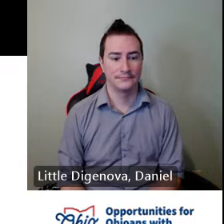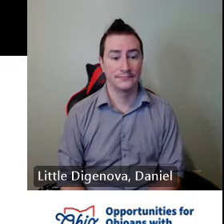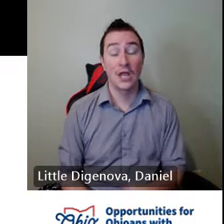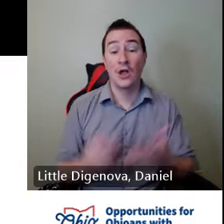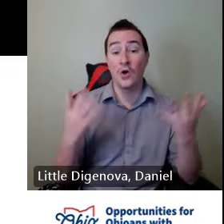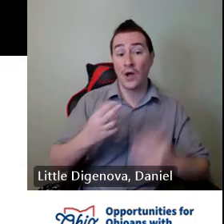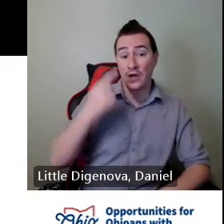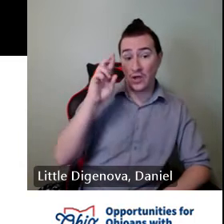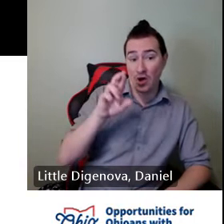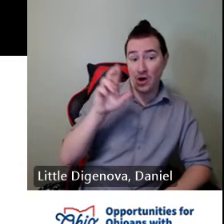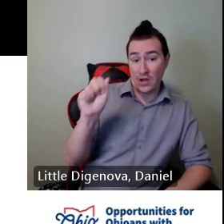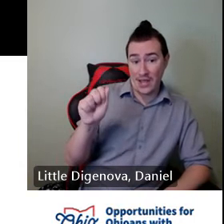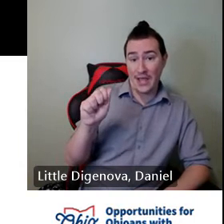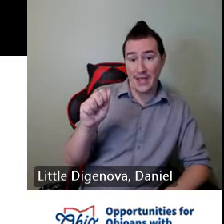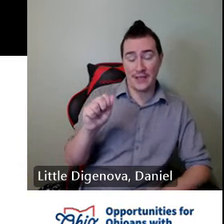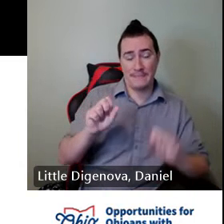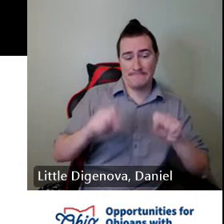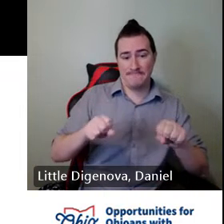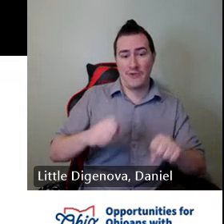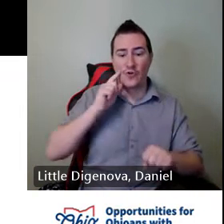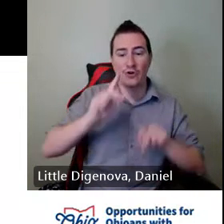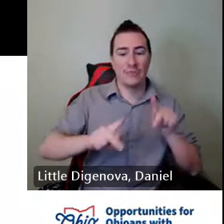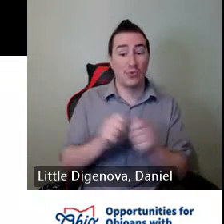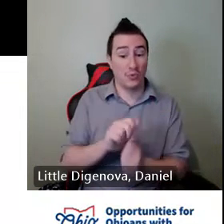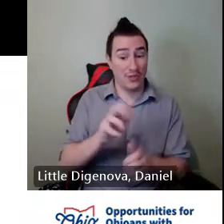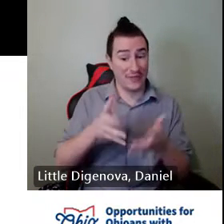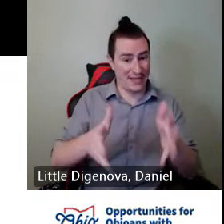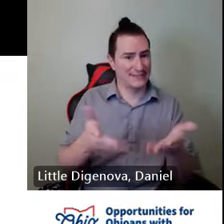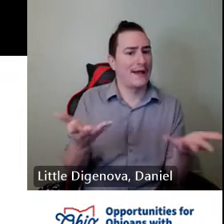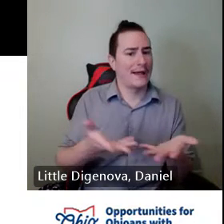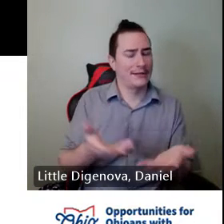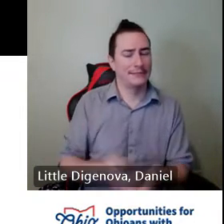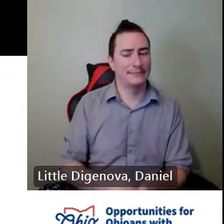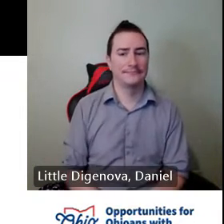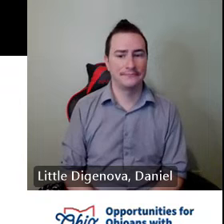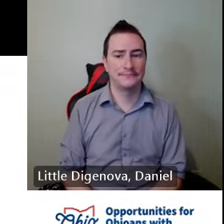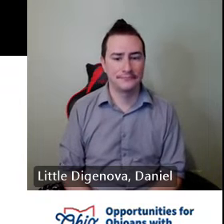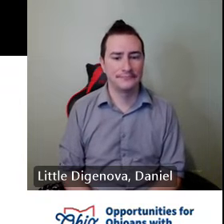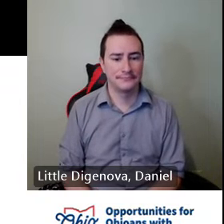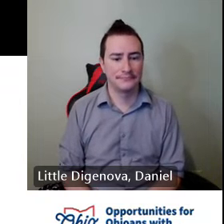And it looks like there were-- there was a response pointing to “ask JAN” which I know that we've